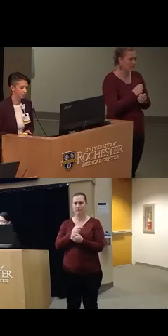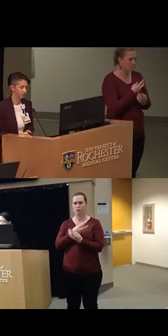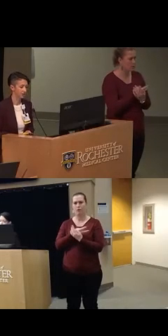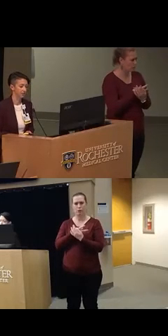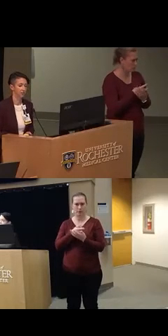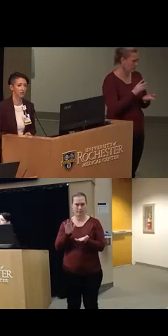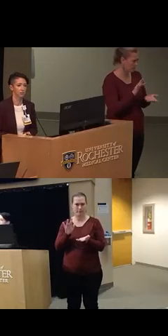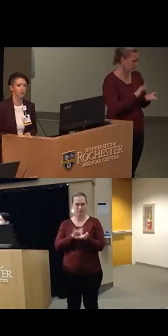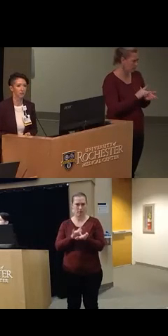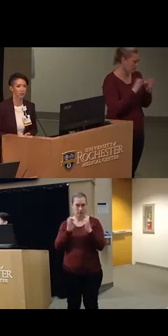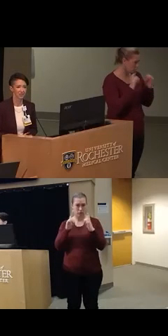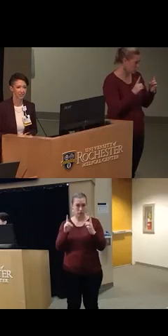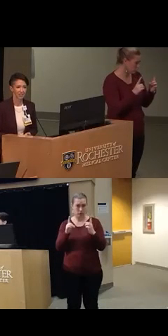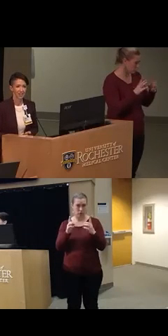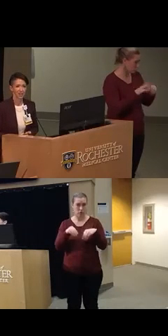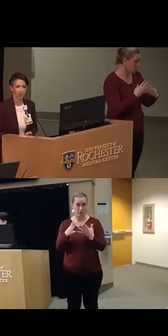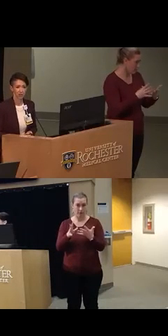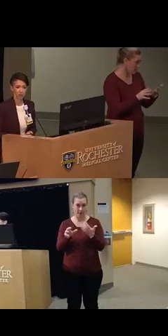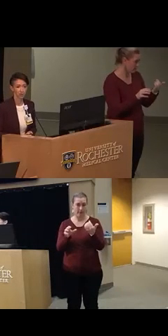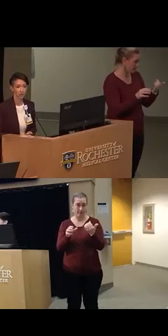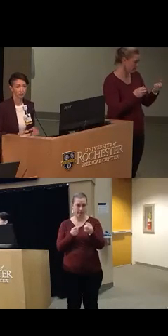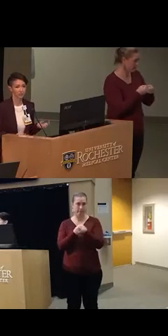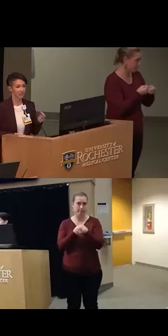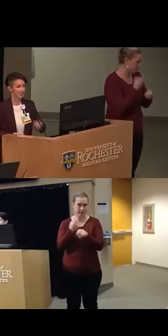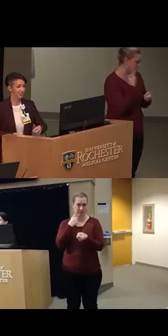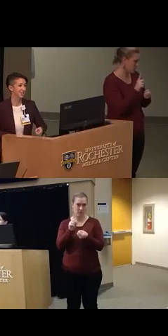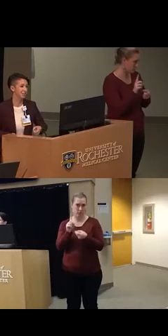to Residents during their pivotal moments one of those pivotal moments is in the beginning of